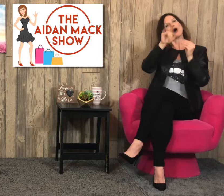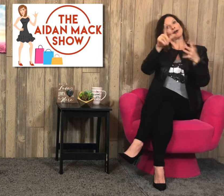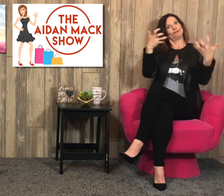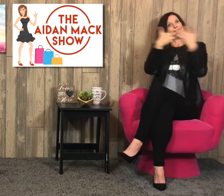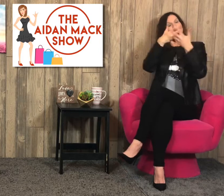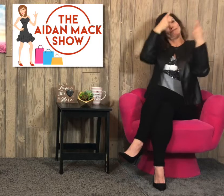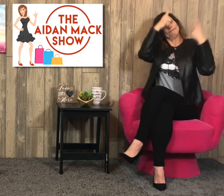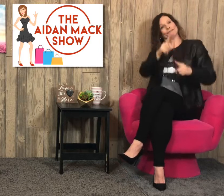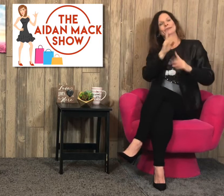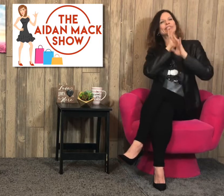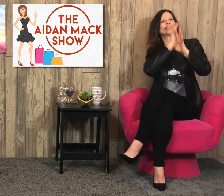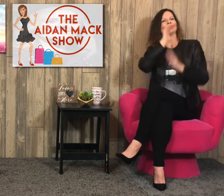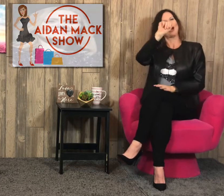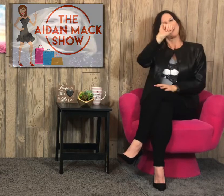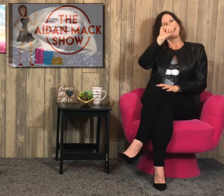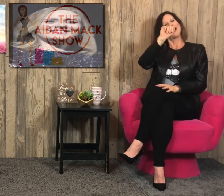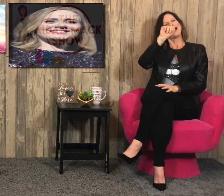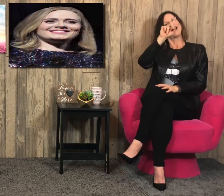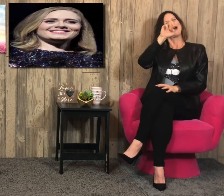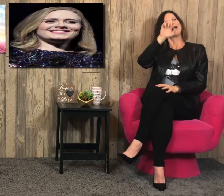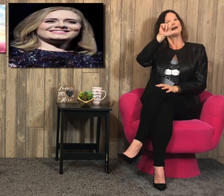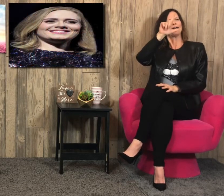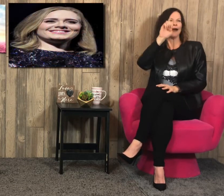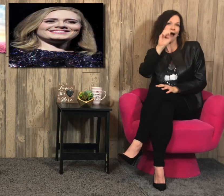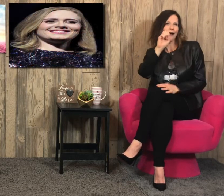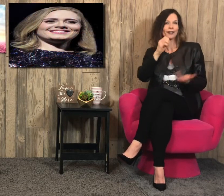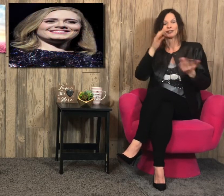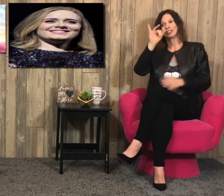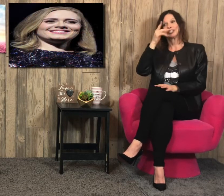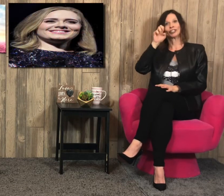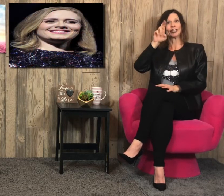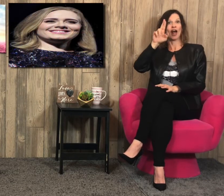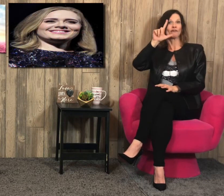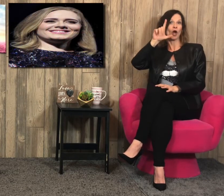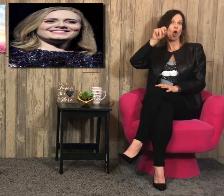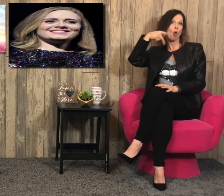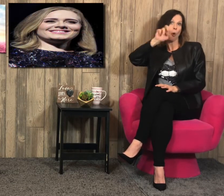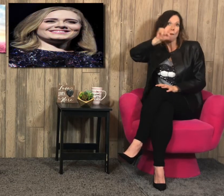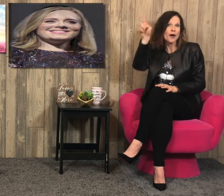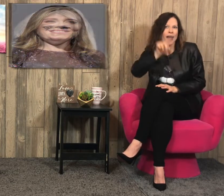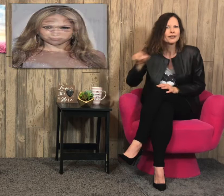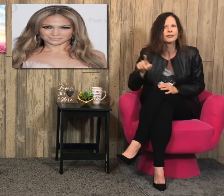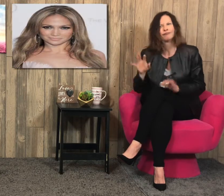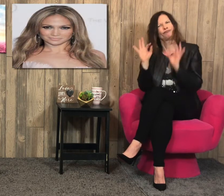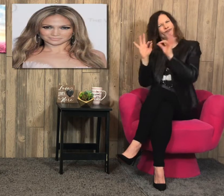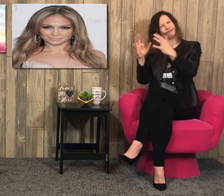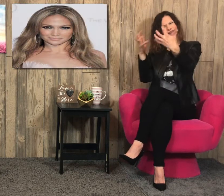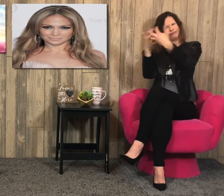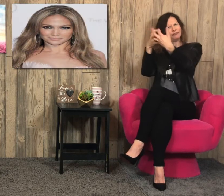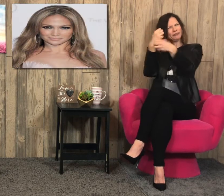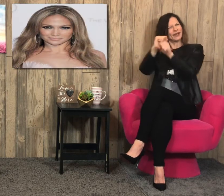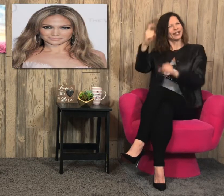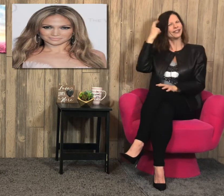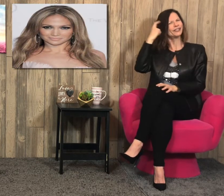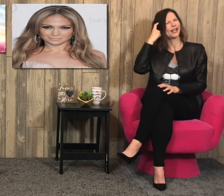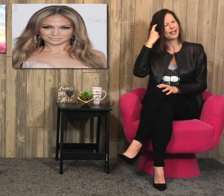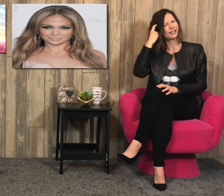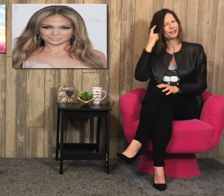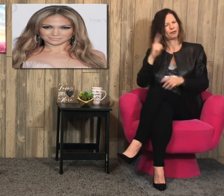She's more of a sweet person who gets along with everyone. Personally I think she's a better match for singer, Adele or Jennifer Lopez.